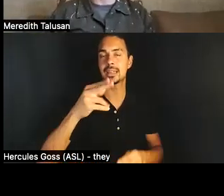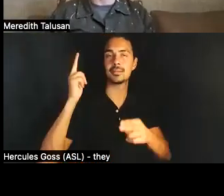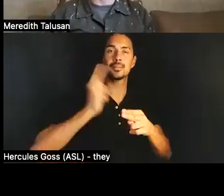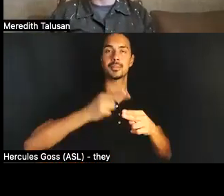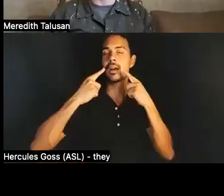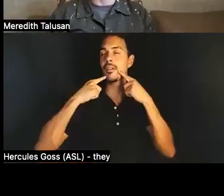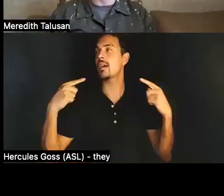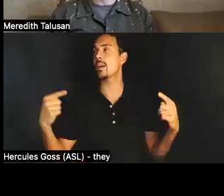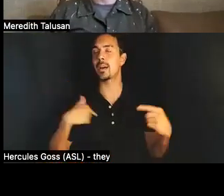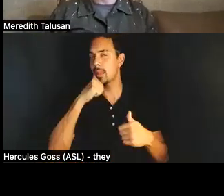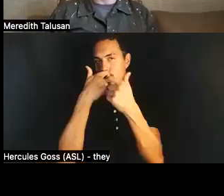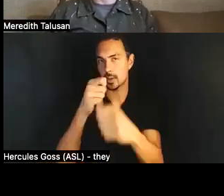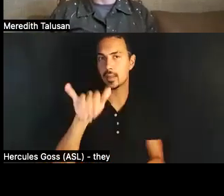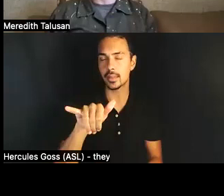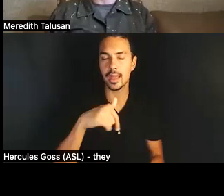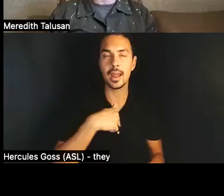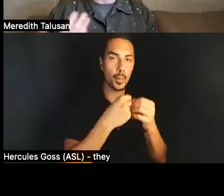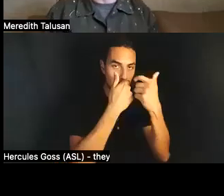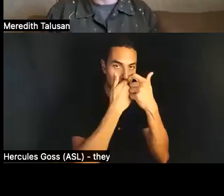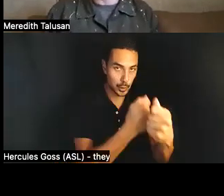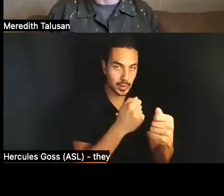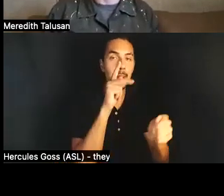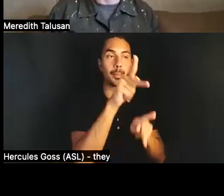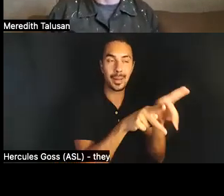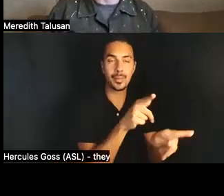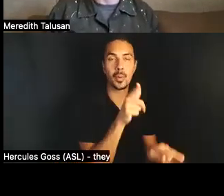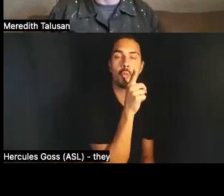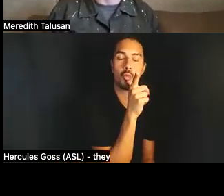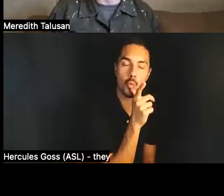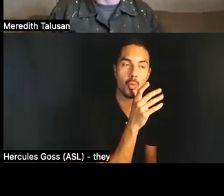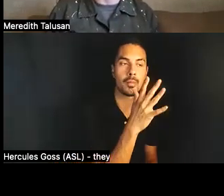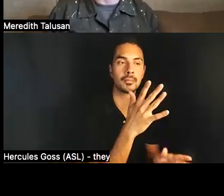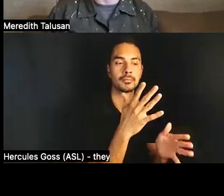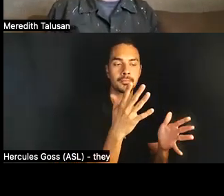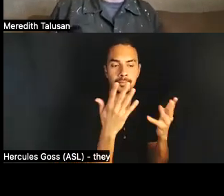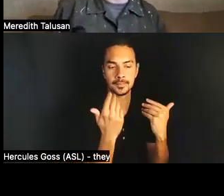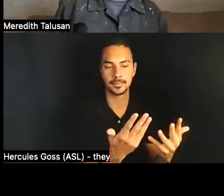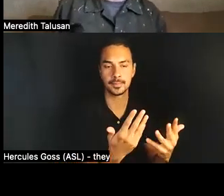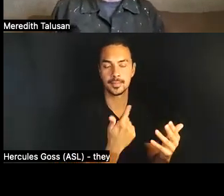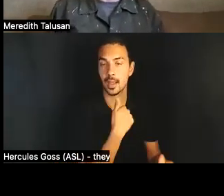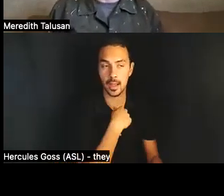What I'm actually interested in